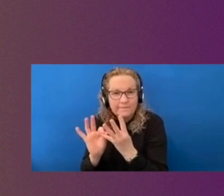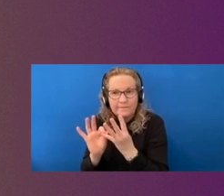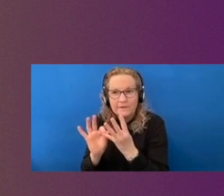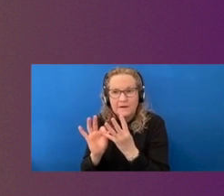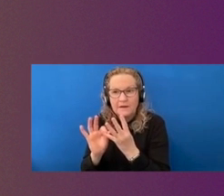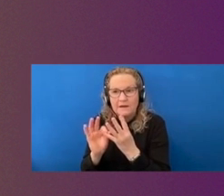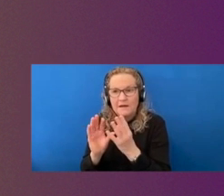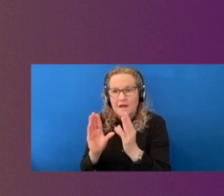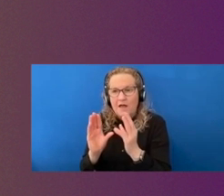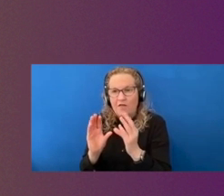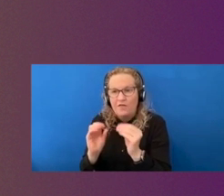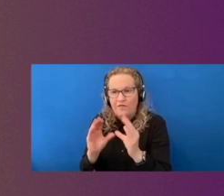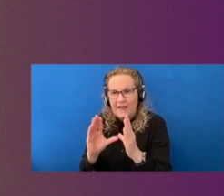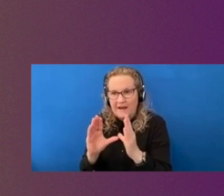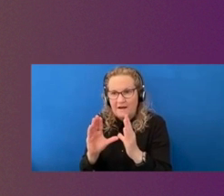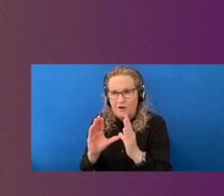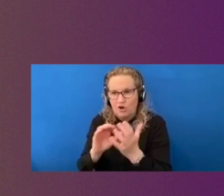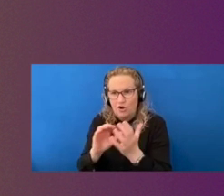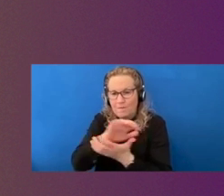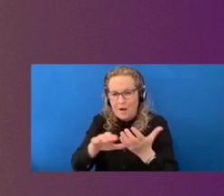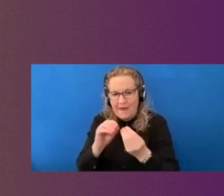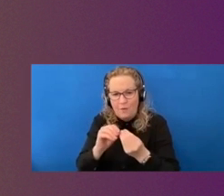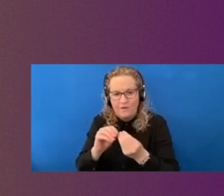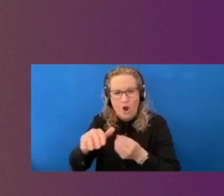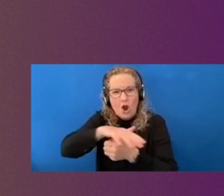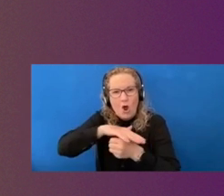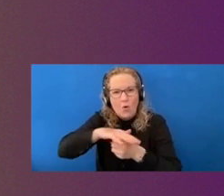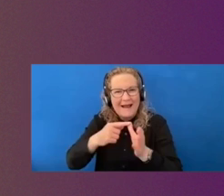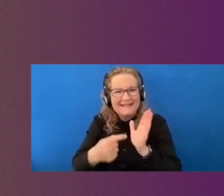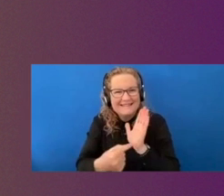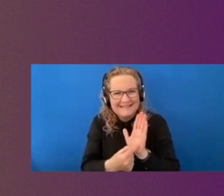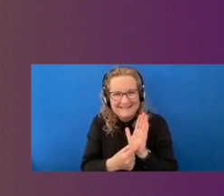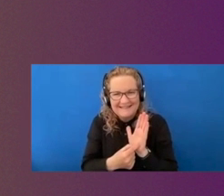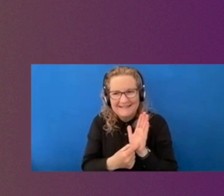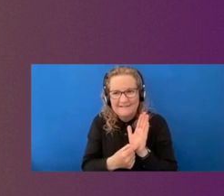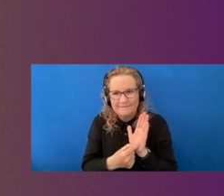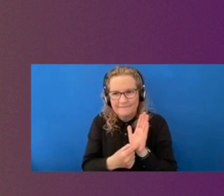access to low-cost assistive technology the combination of that white distribution acts